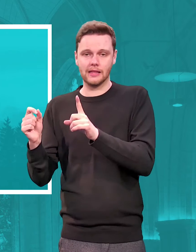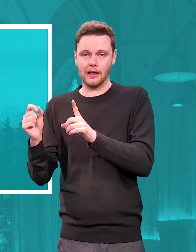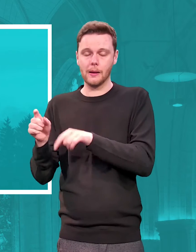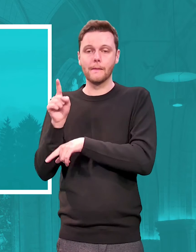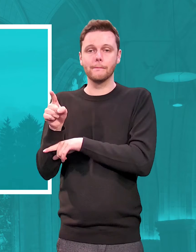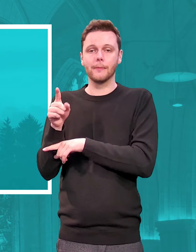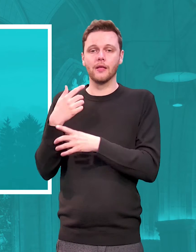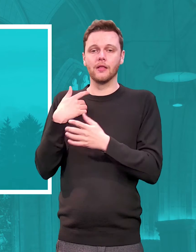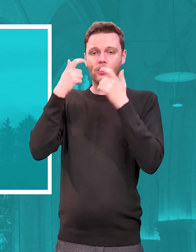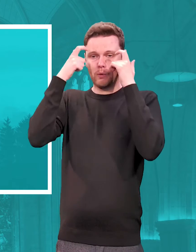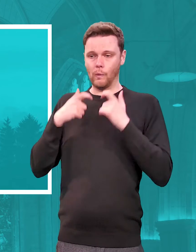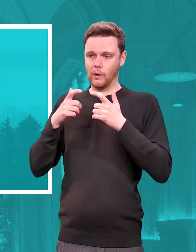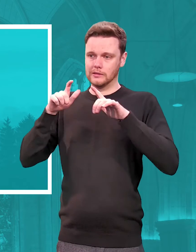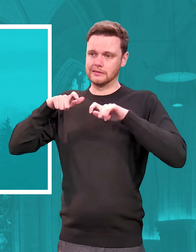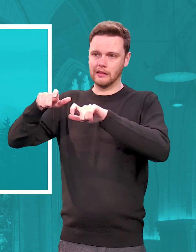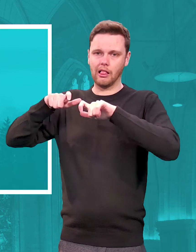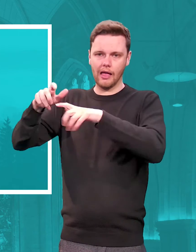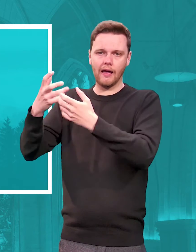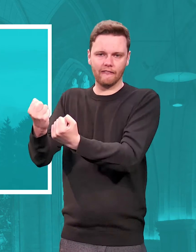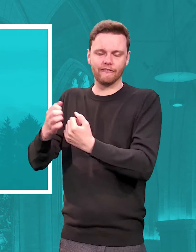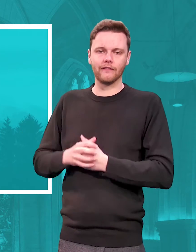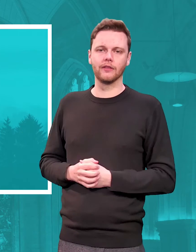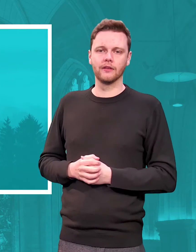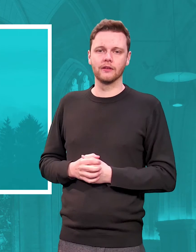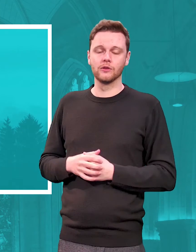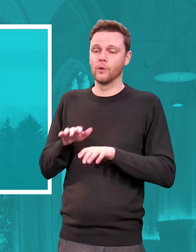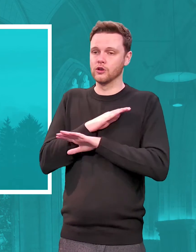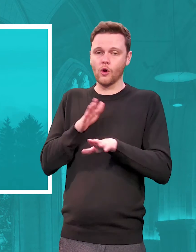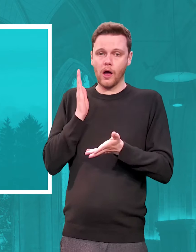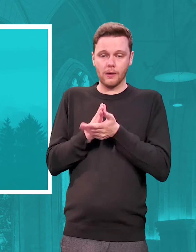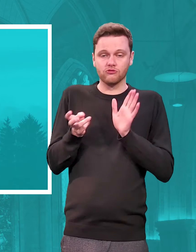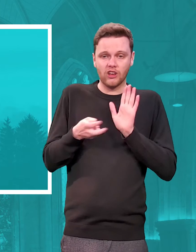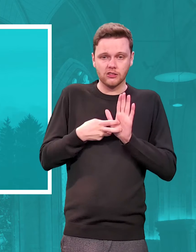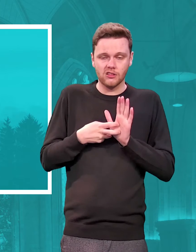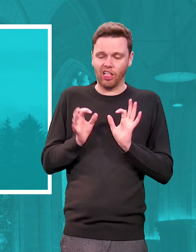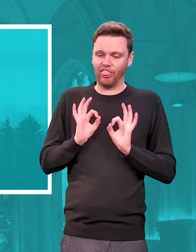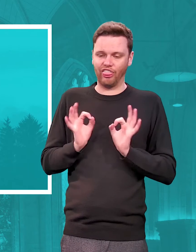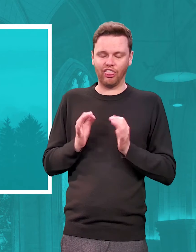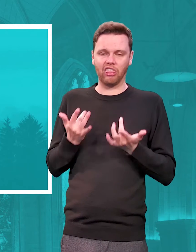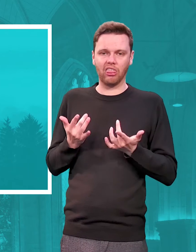and that is where it remains. So it has not yet been registered, and even when that is accomplished,